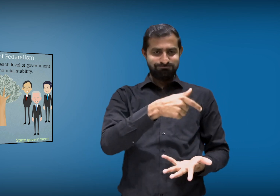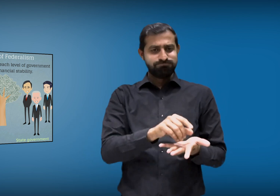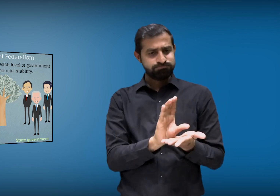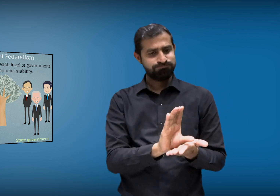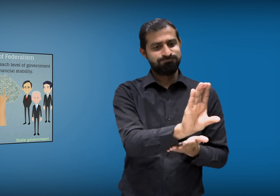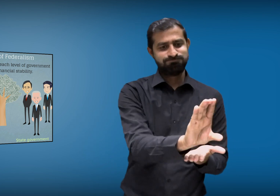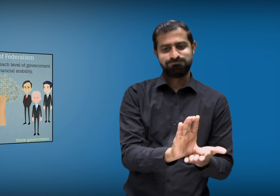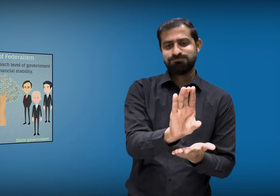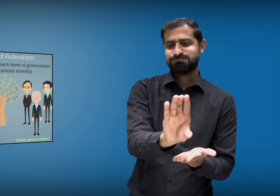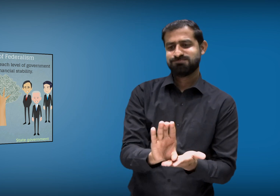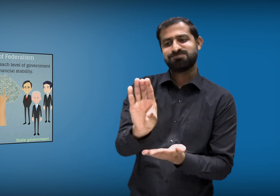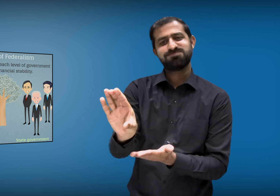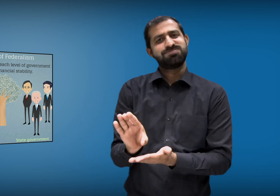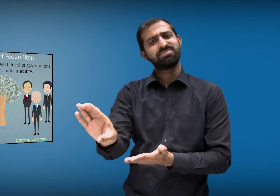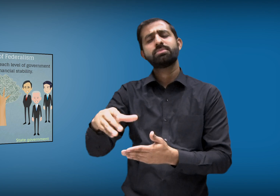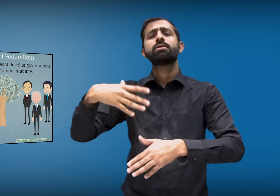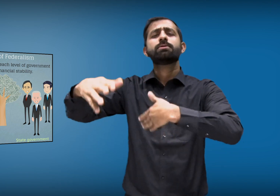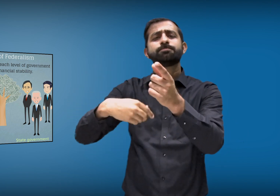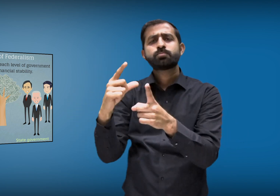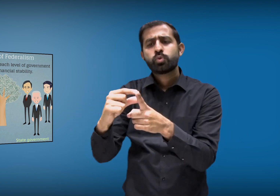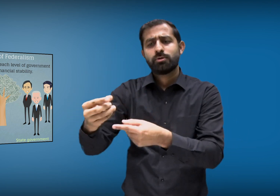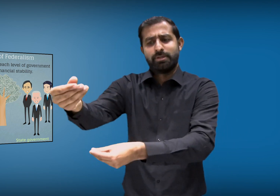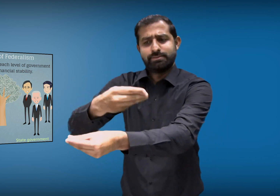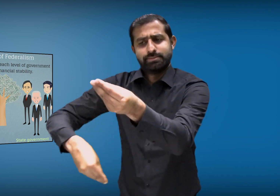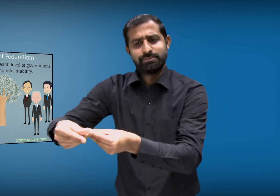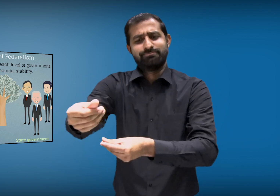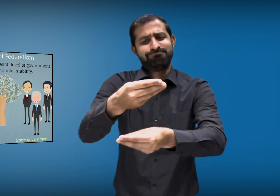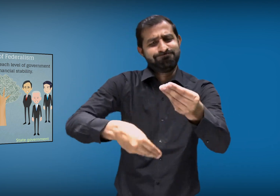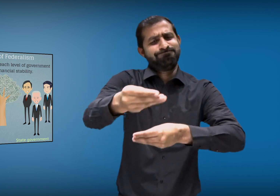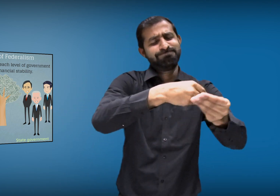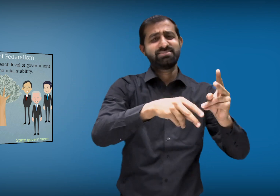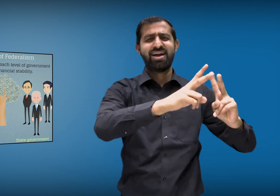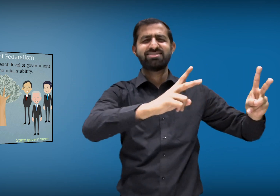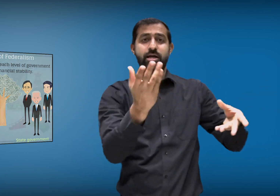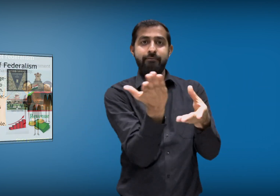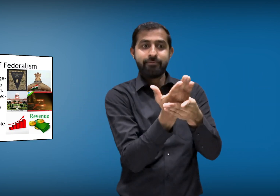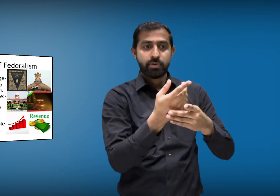aspects funding is provided. The states have to utilize these funds and also